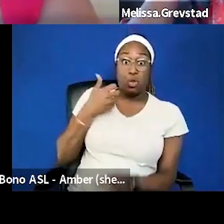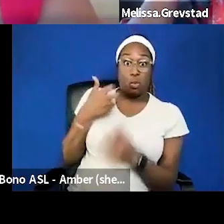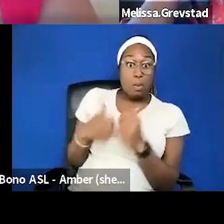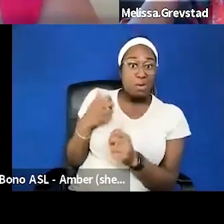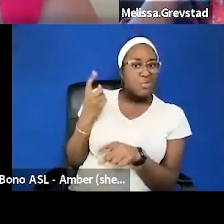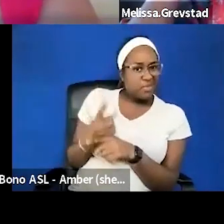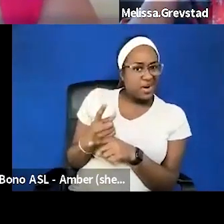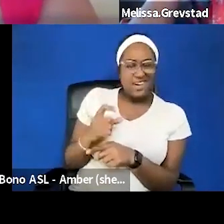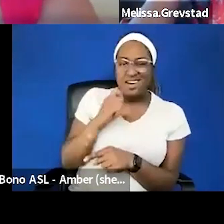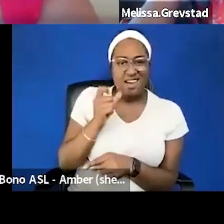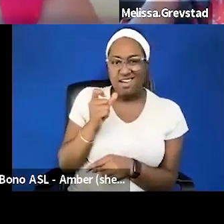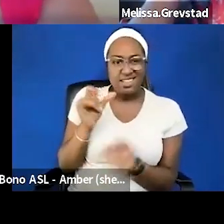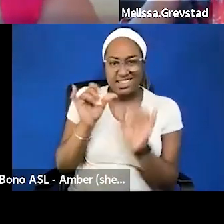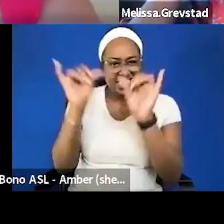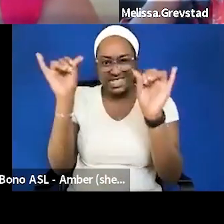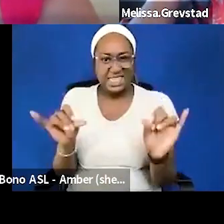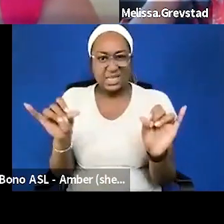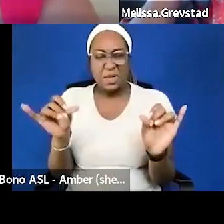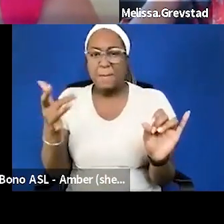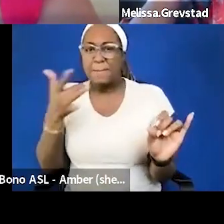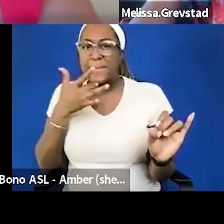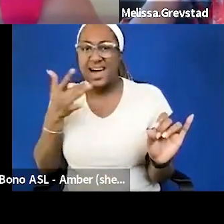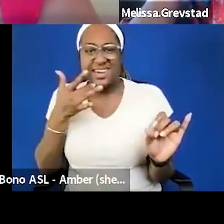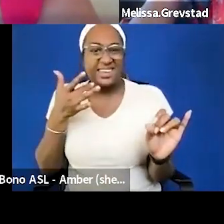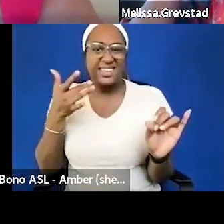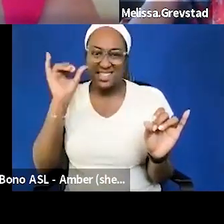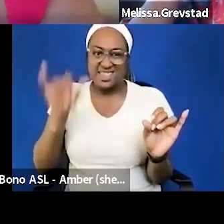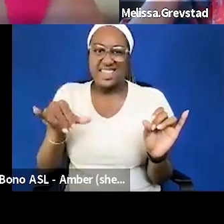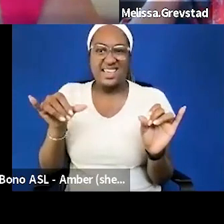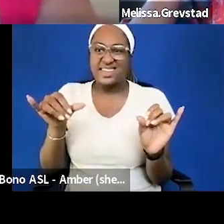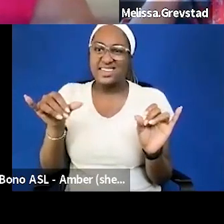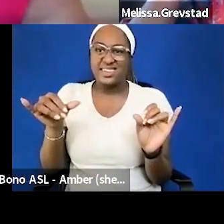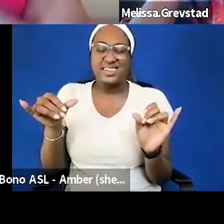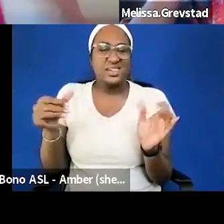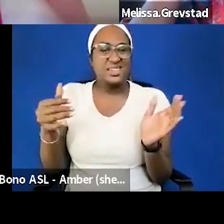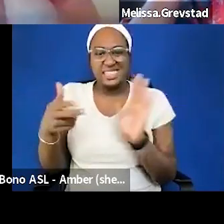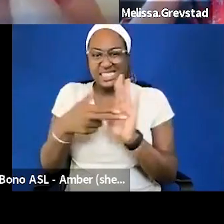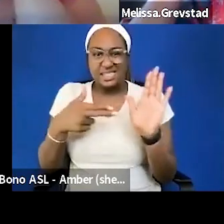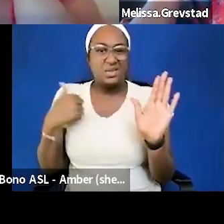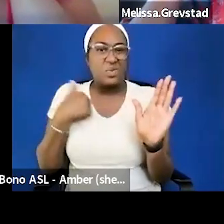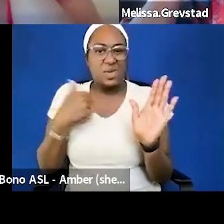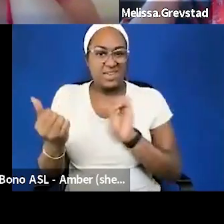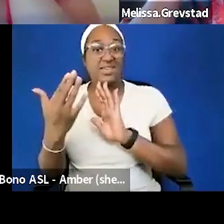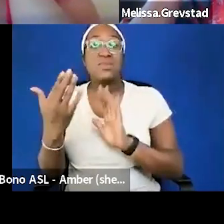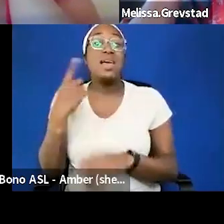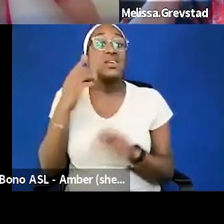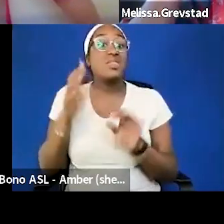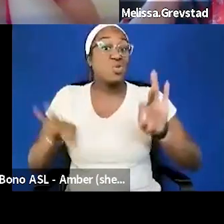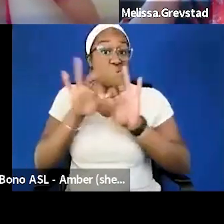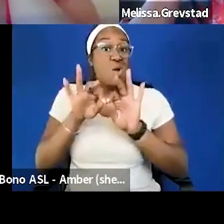And not the systemic bias and stigma that we face. So so I think that's a really important thing to highlight about the research that you all worked on.